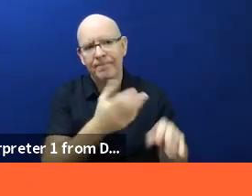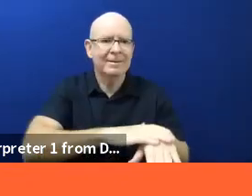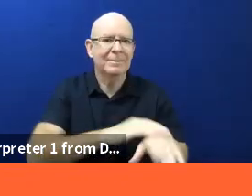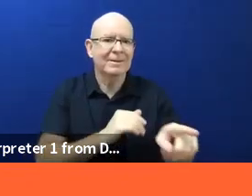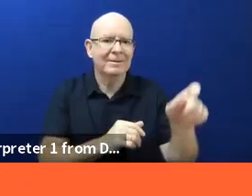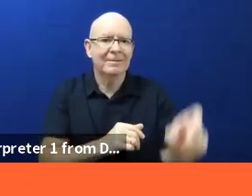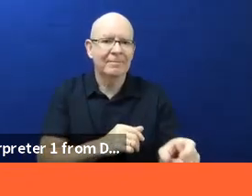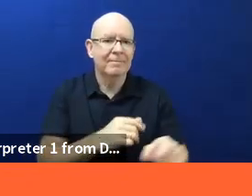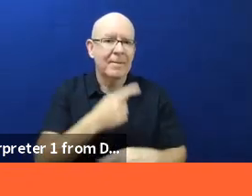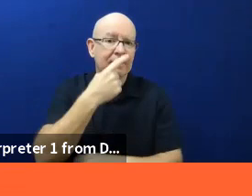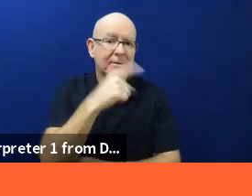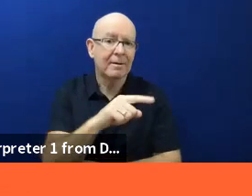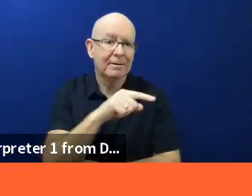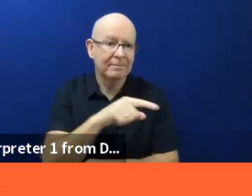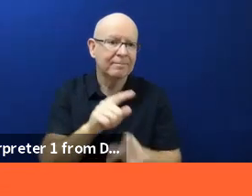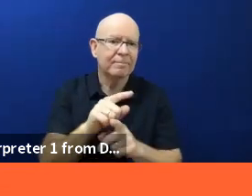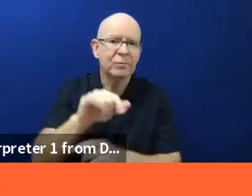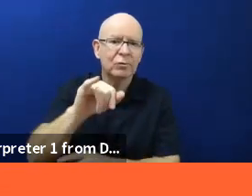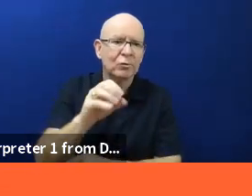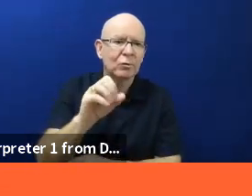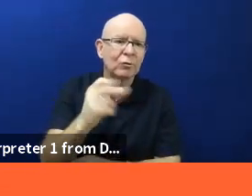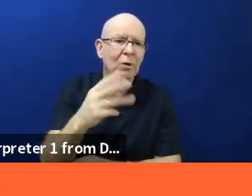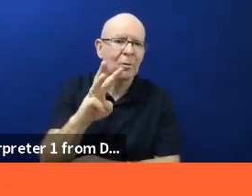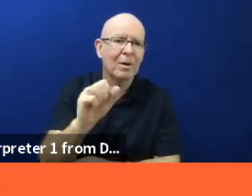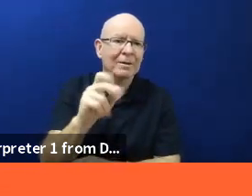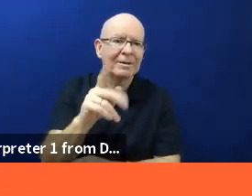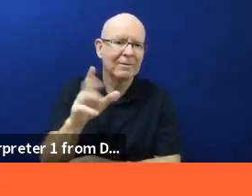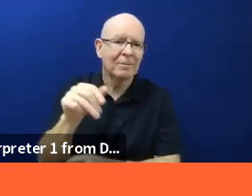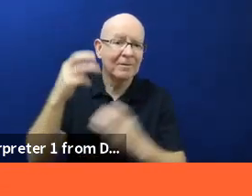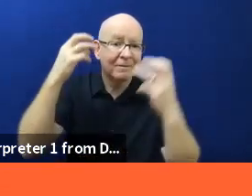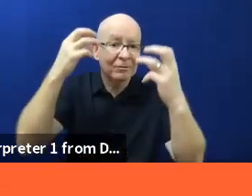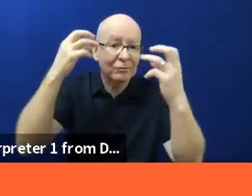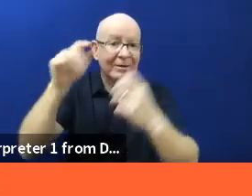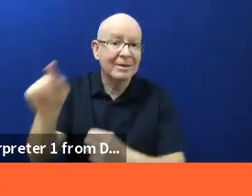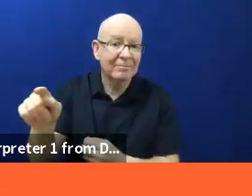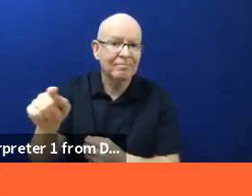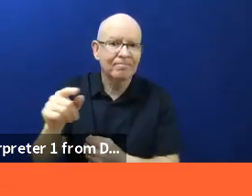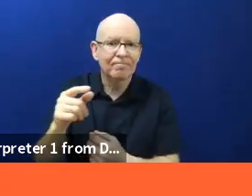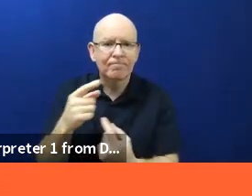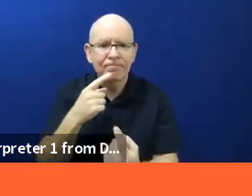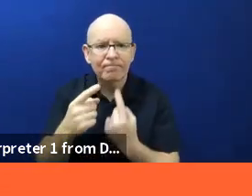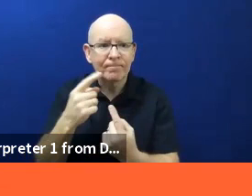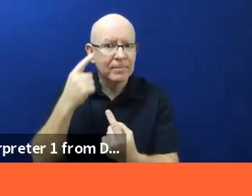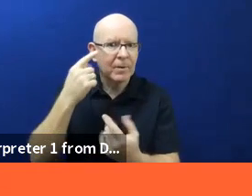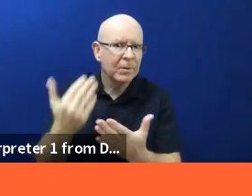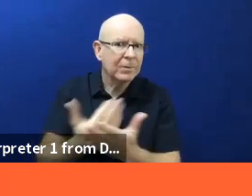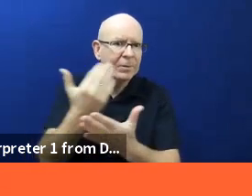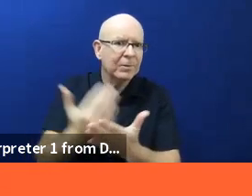to answer all the questions, we'll make sure that we take them on notice and get back to you with a